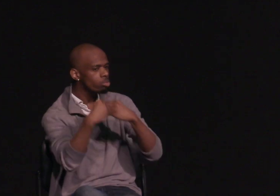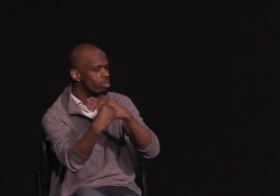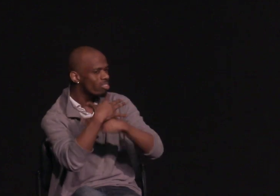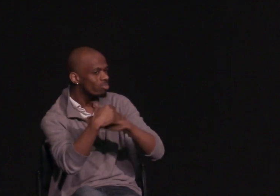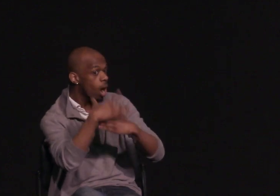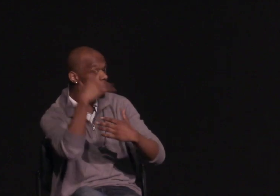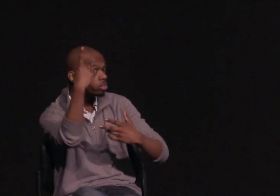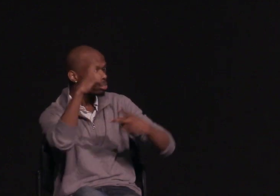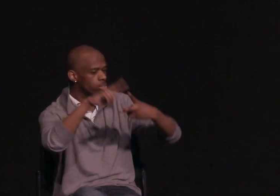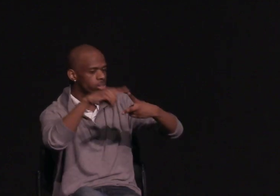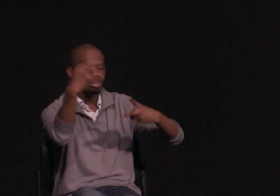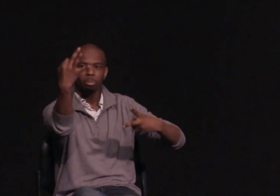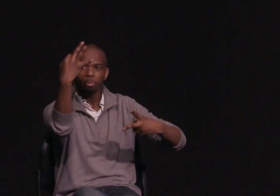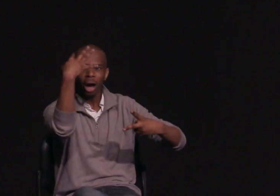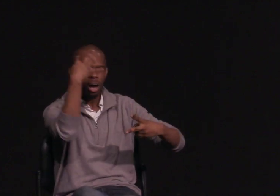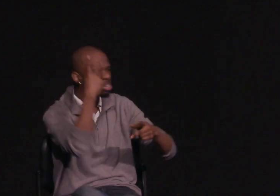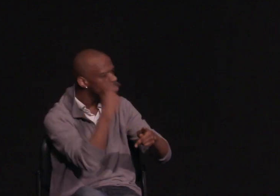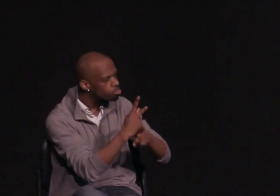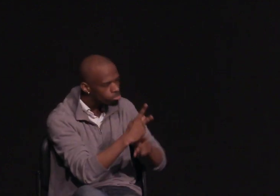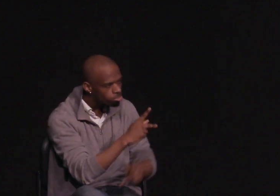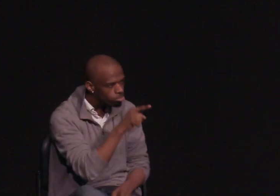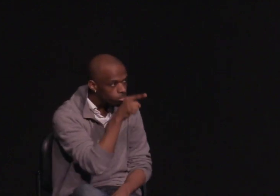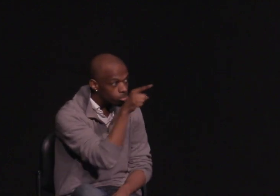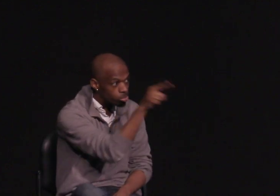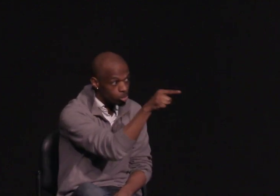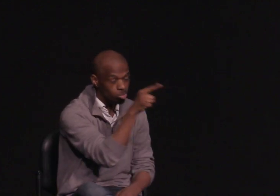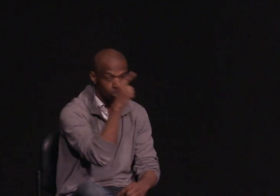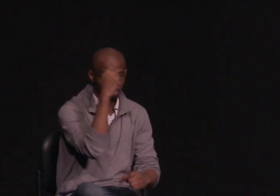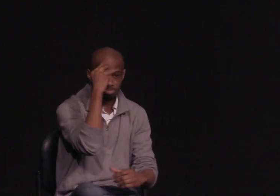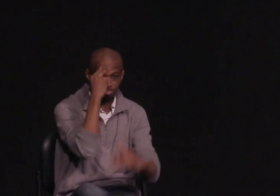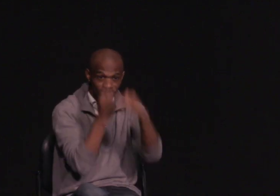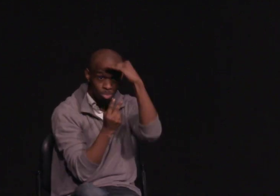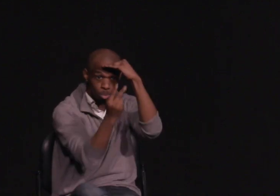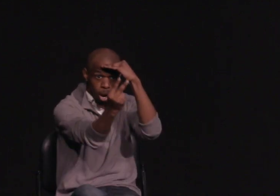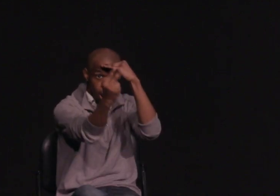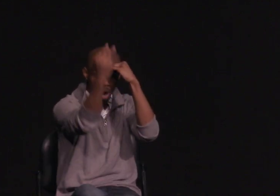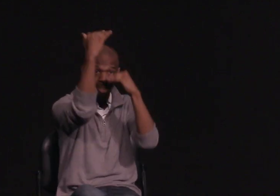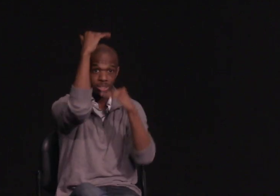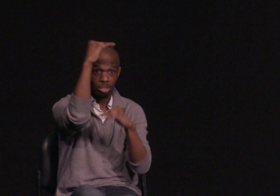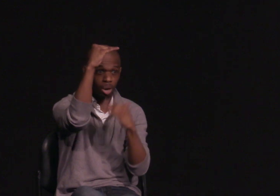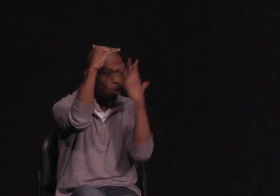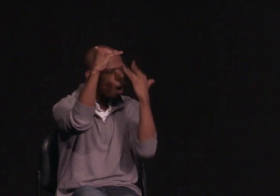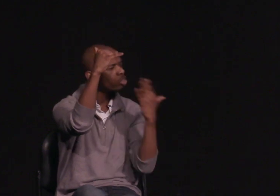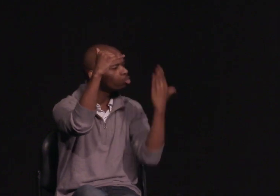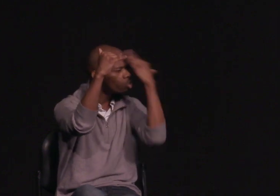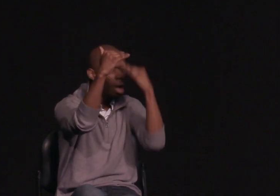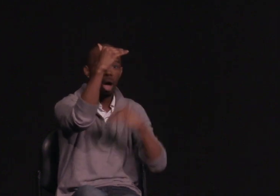One, keep my overhead low so I have the freedom to live the creative life I deserve, and two,